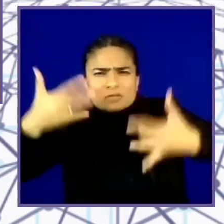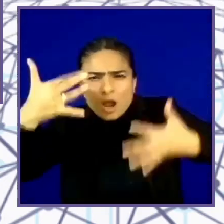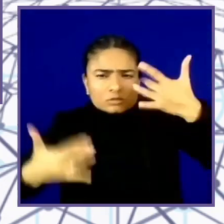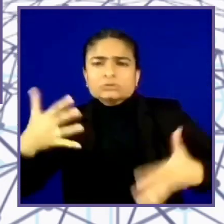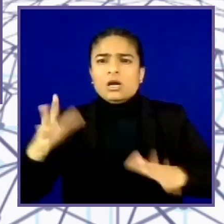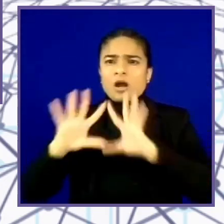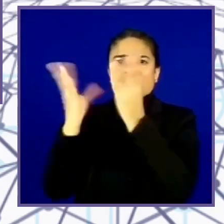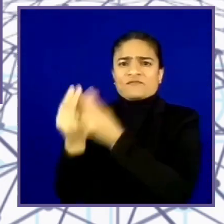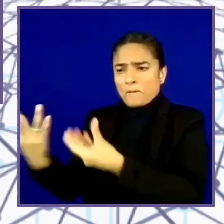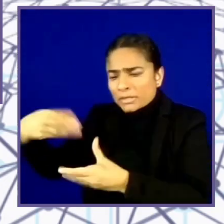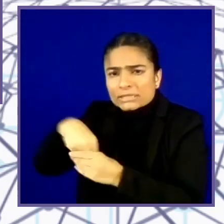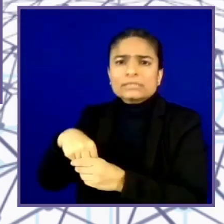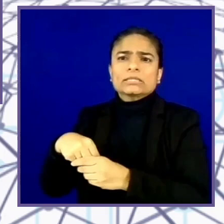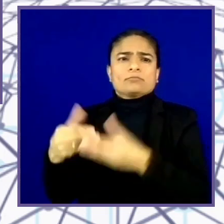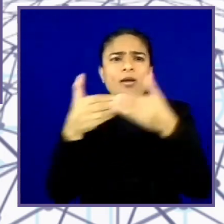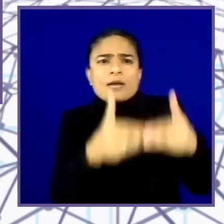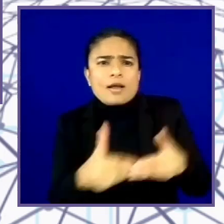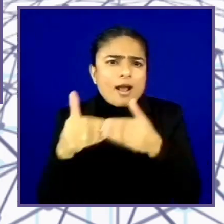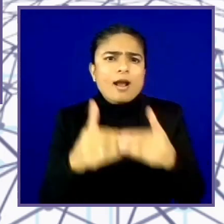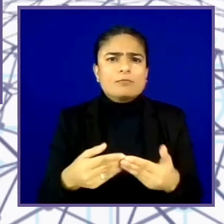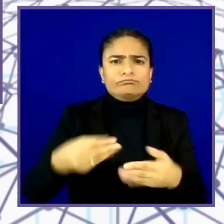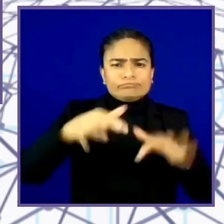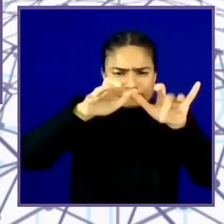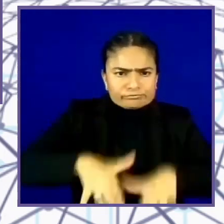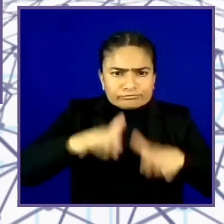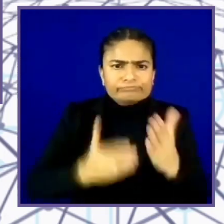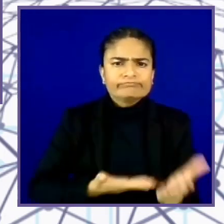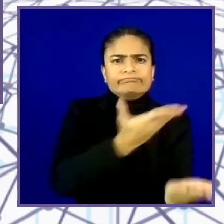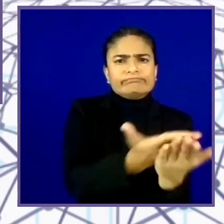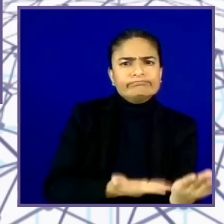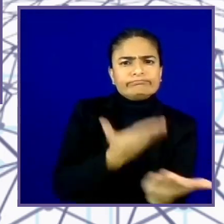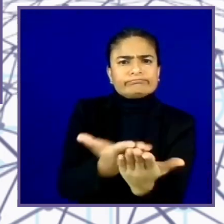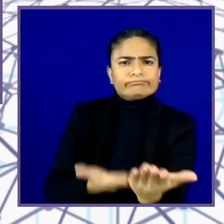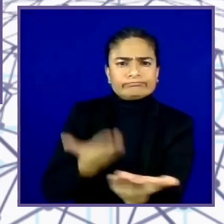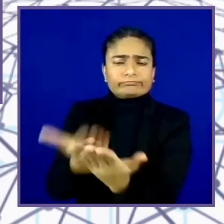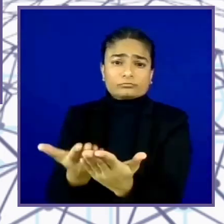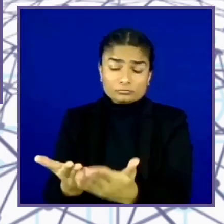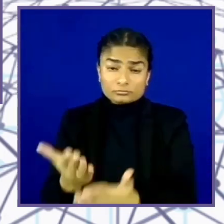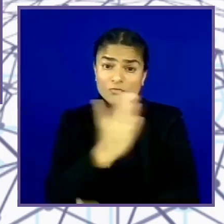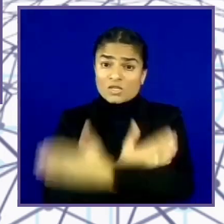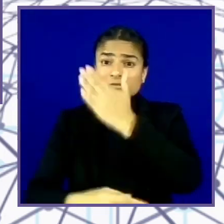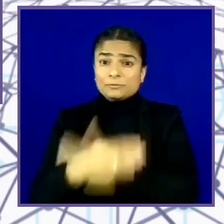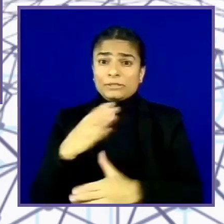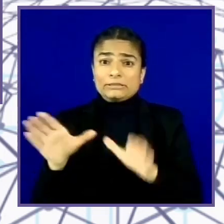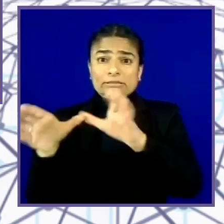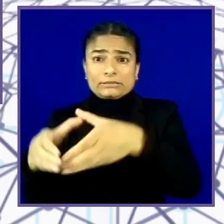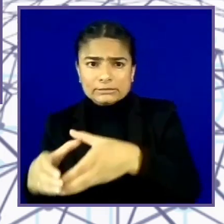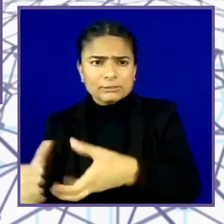the banking and financial institutions to be bought in, we can look to fintech, startups,